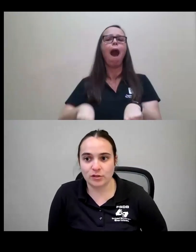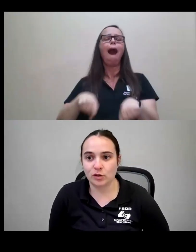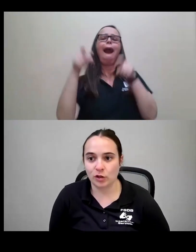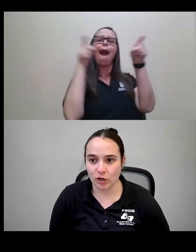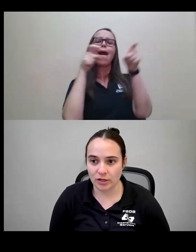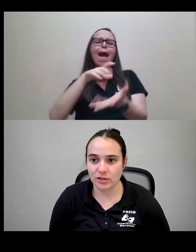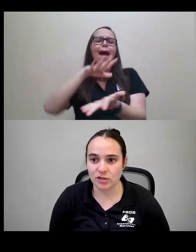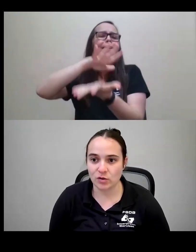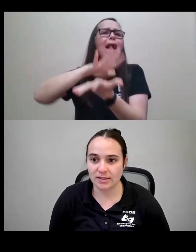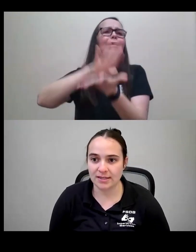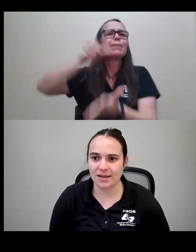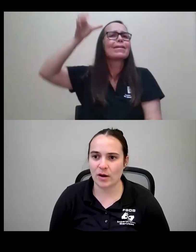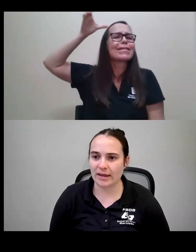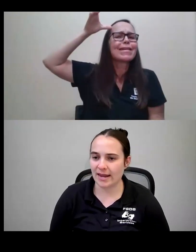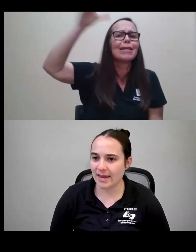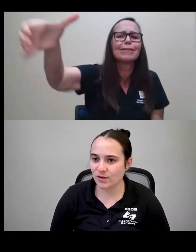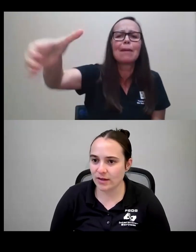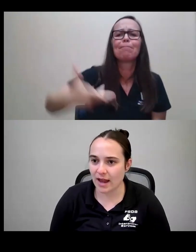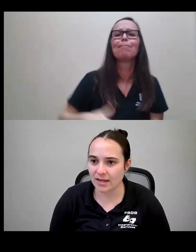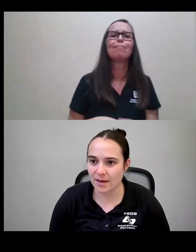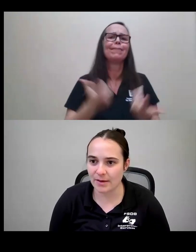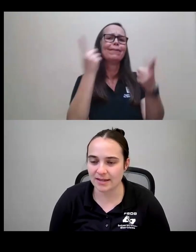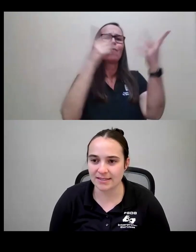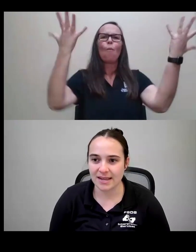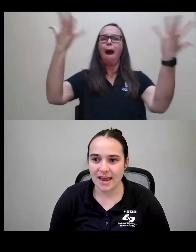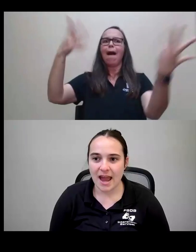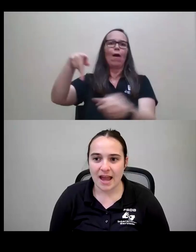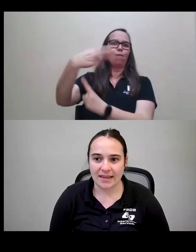be able to learn and the students can say, "Oh, I can handle the academics.